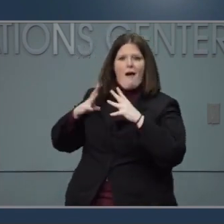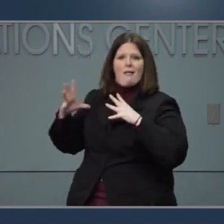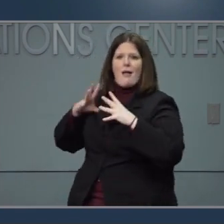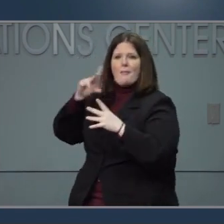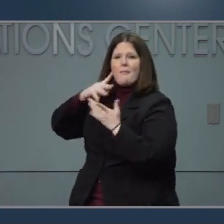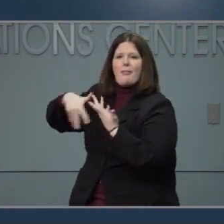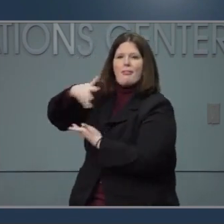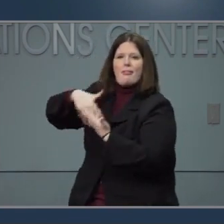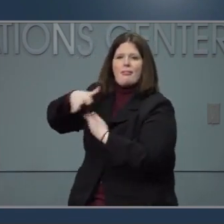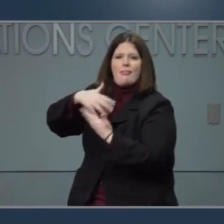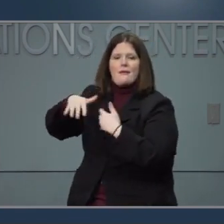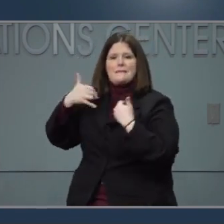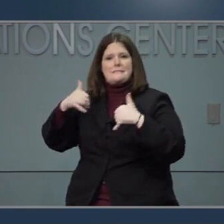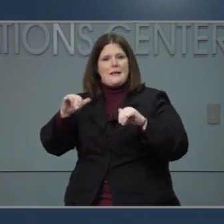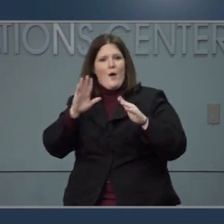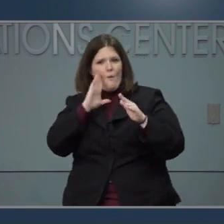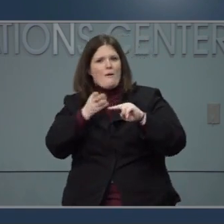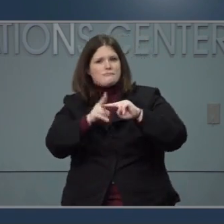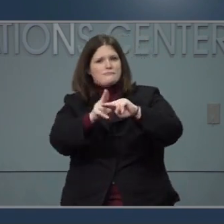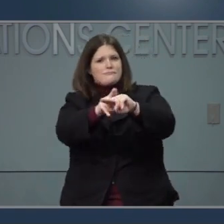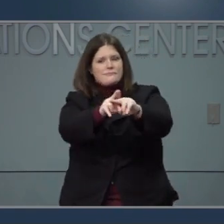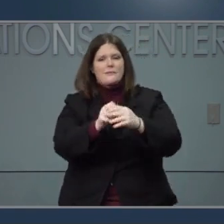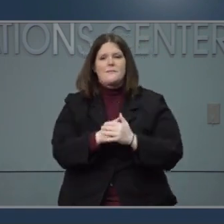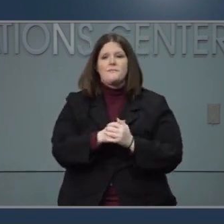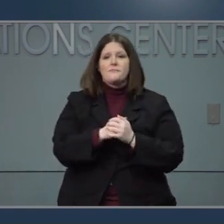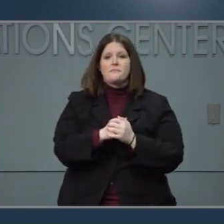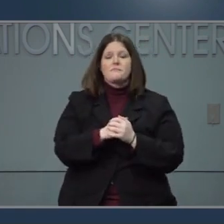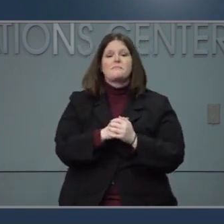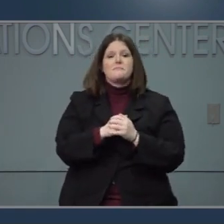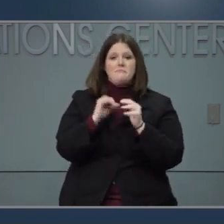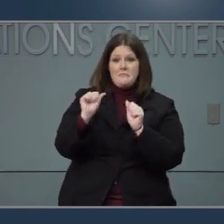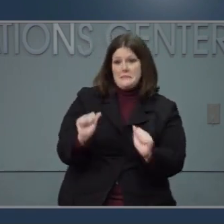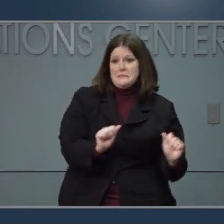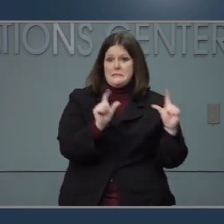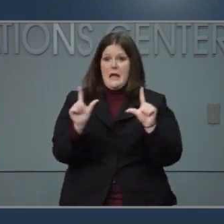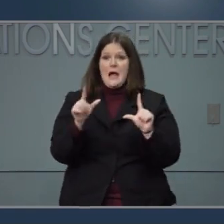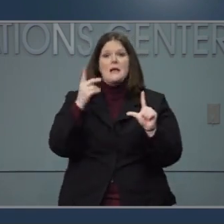ON OUR NEXT SLIDE, WE LOOK AT THE PERCENT OF TESTS THAT ARE POSITIVE.